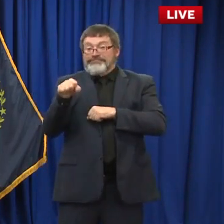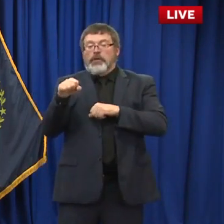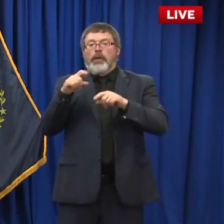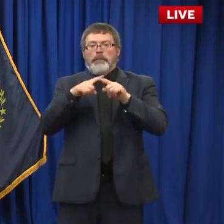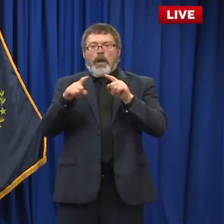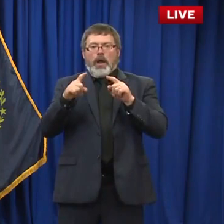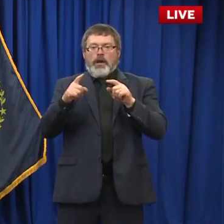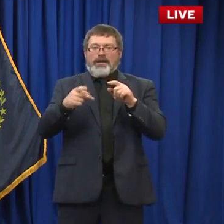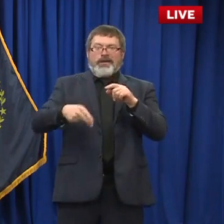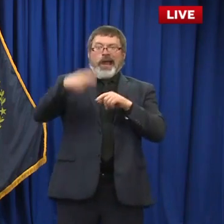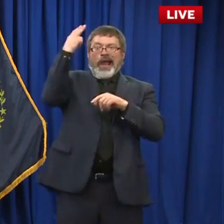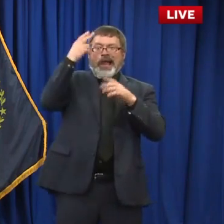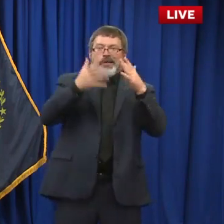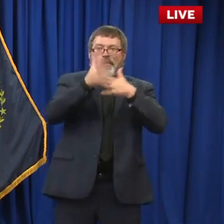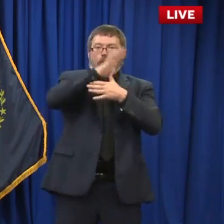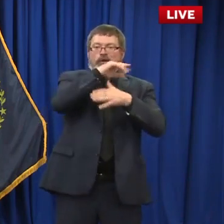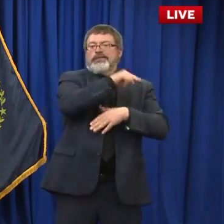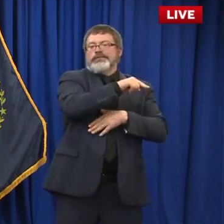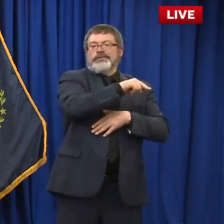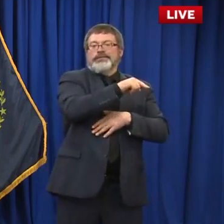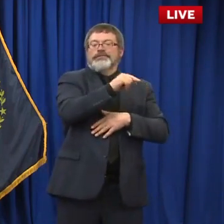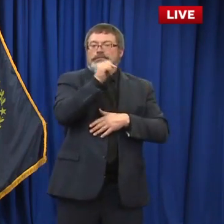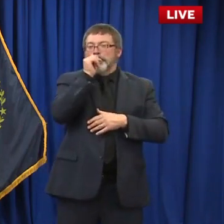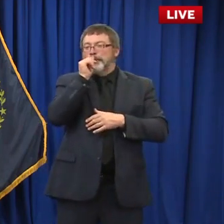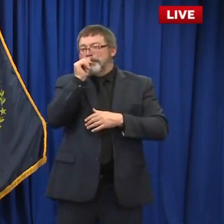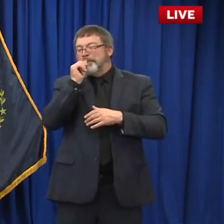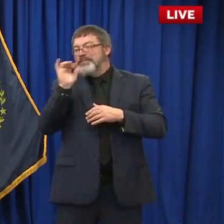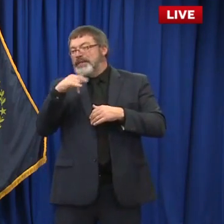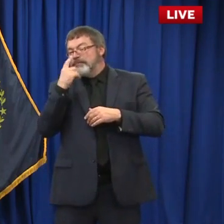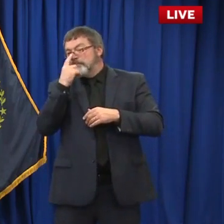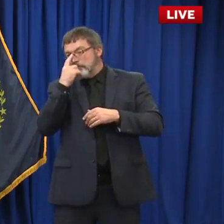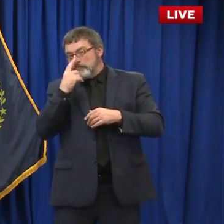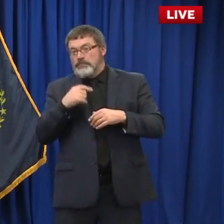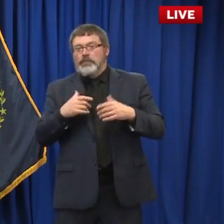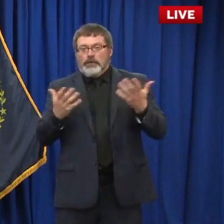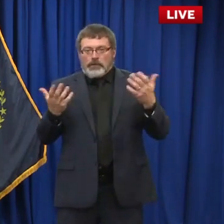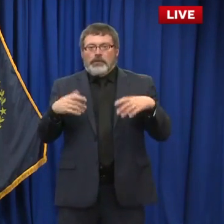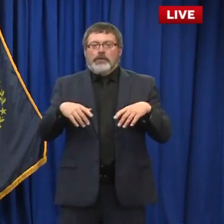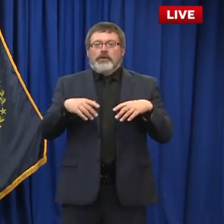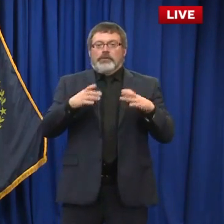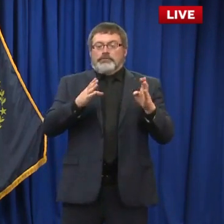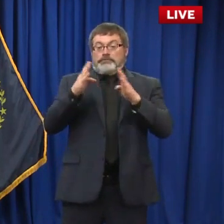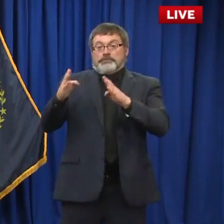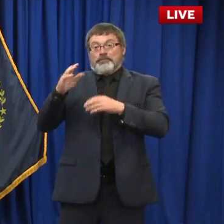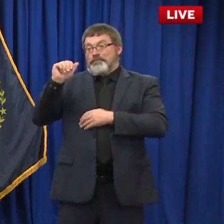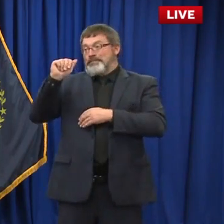NOW AGAIN, IF THEY CAN COME WITH THE REAGENTS AND THE ABILITY TO KEEP UP WITH PACE, THAT WOULD BE WONDERFUL.